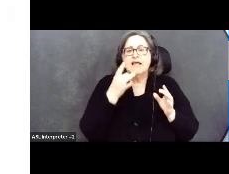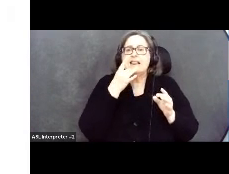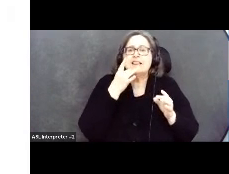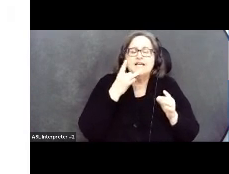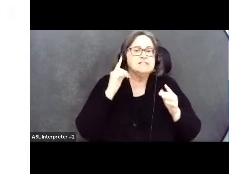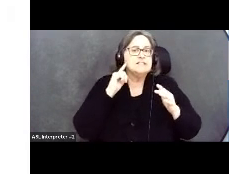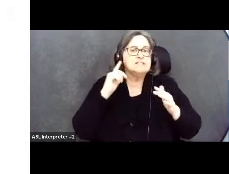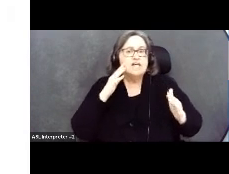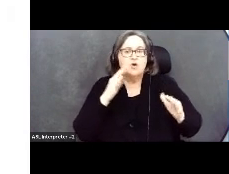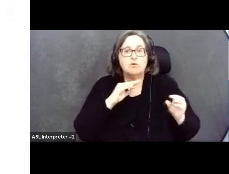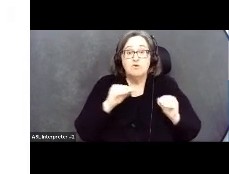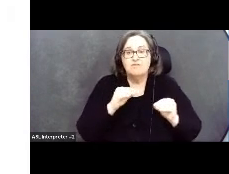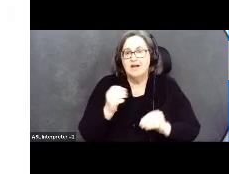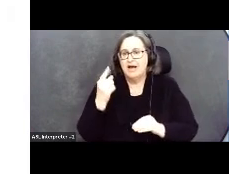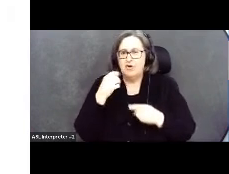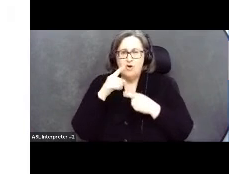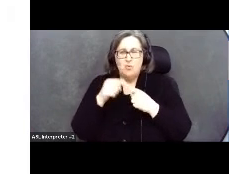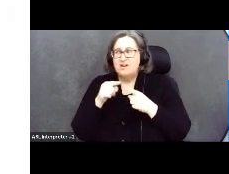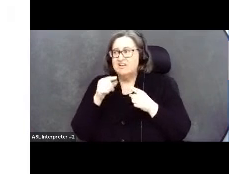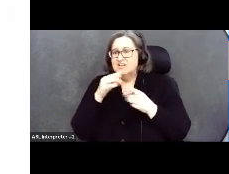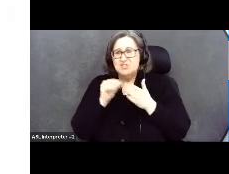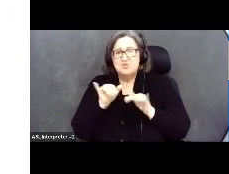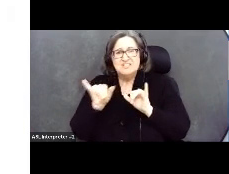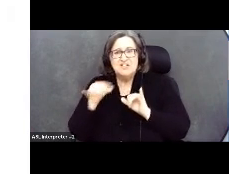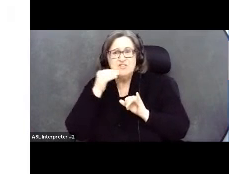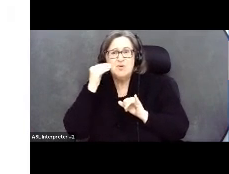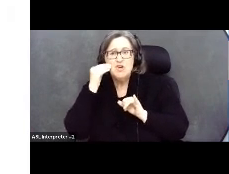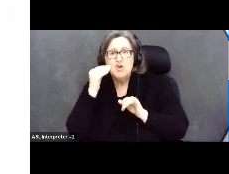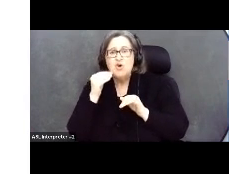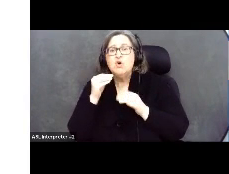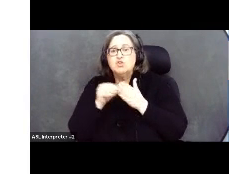However, when a student is at home, the student now has more control over the